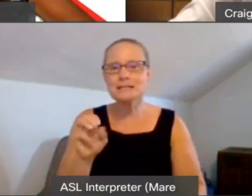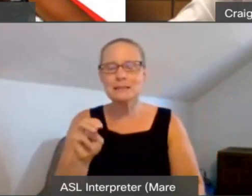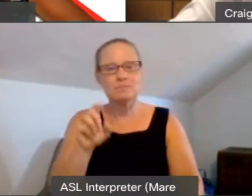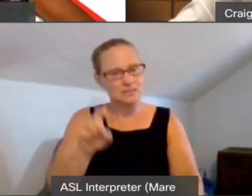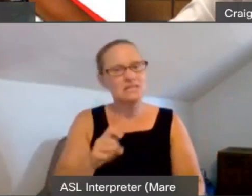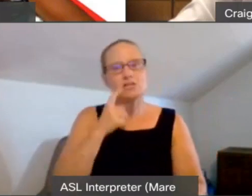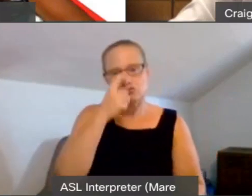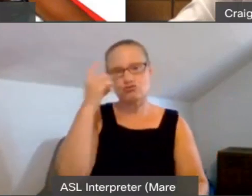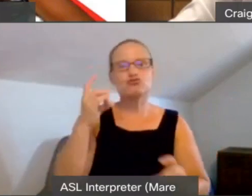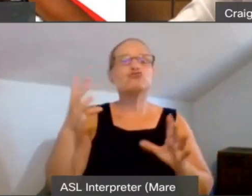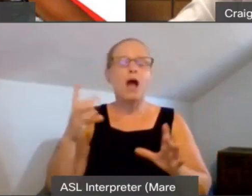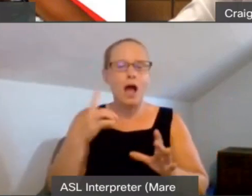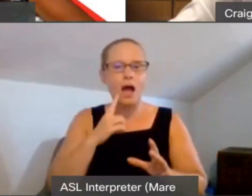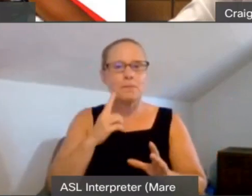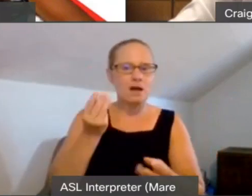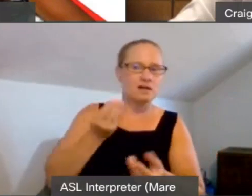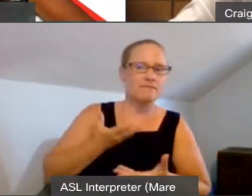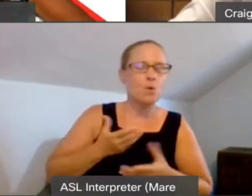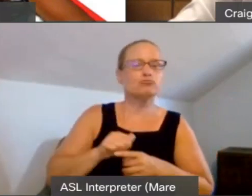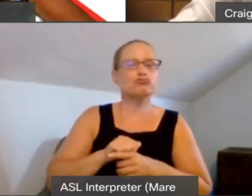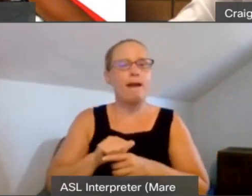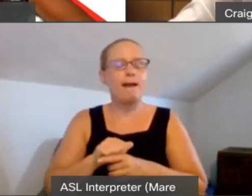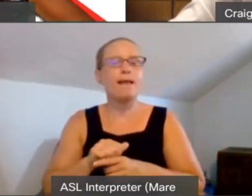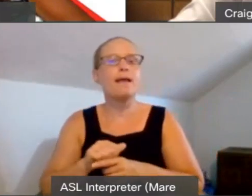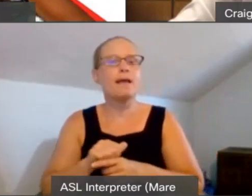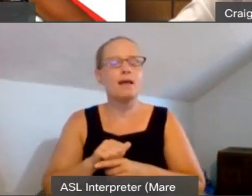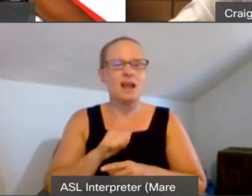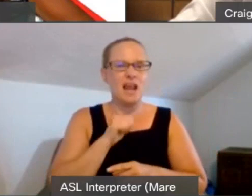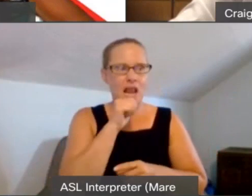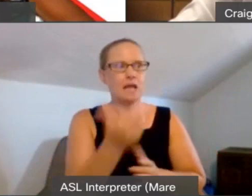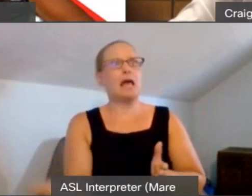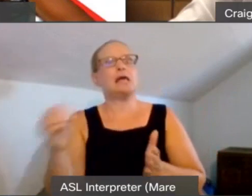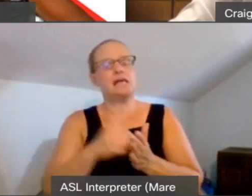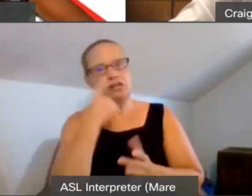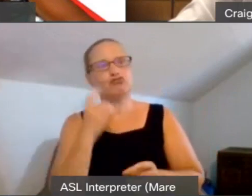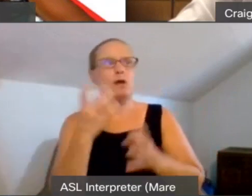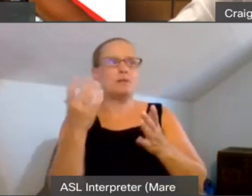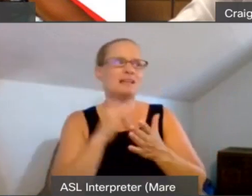and not retraumatizing somebody and trying to help them, you know, get better.